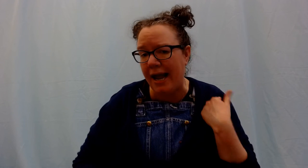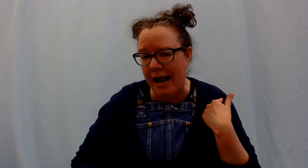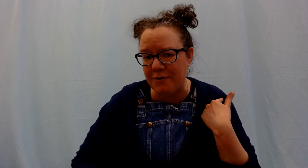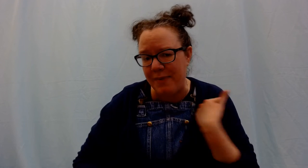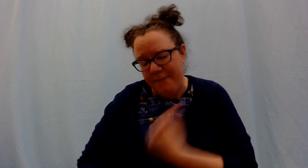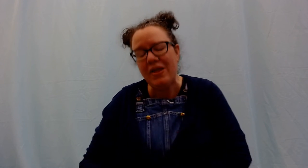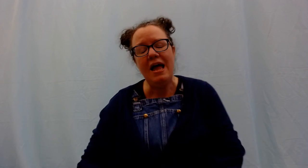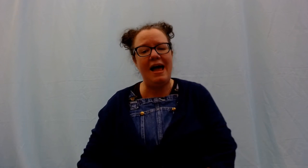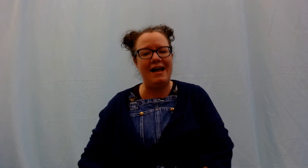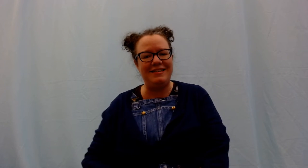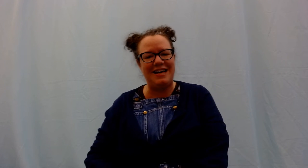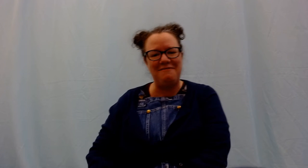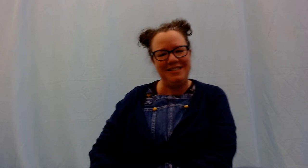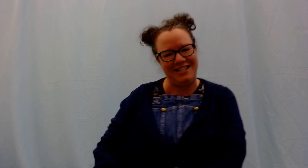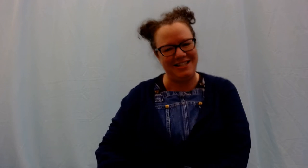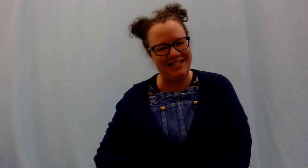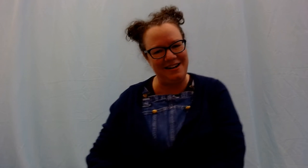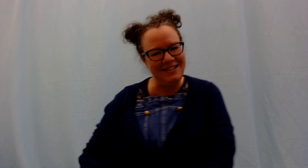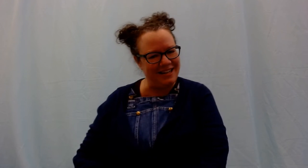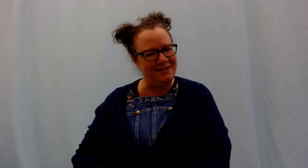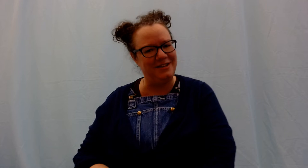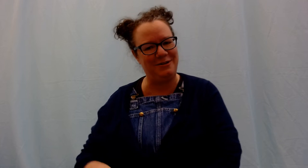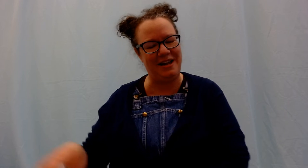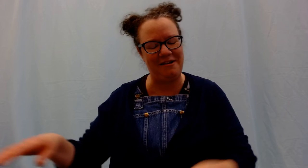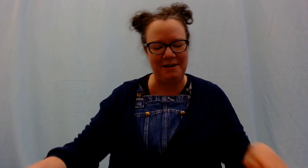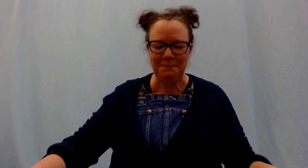hang out with me and we'll teach you these songs that you can do later on.